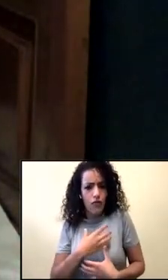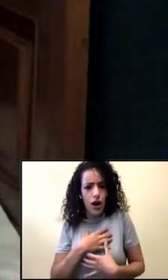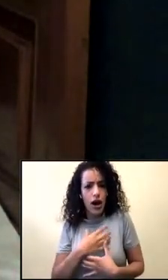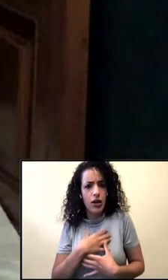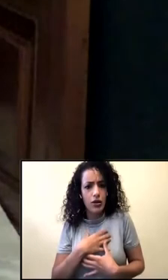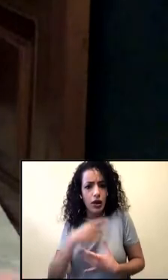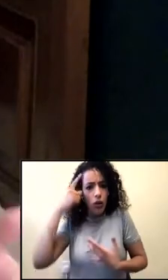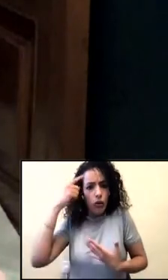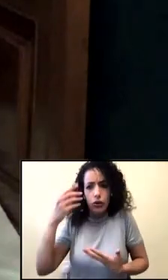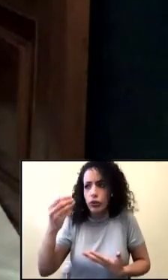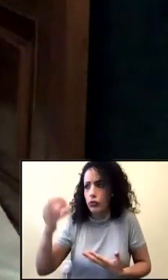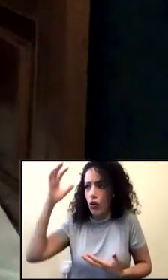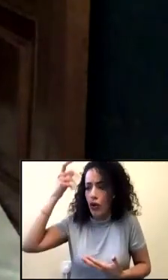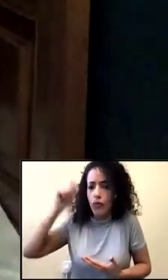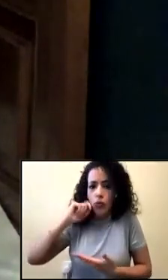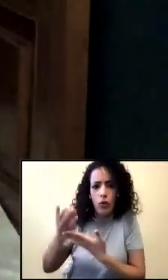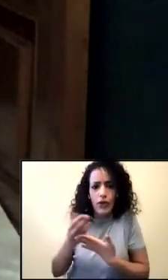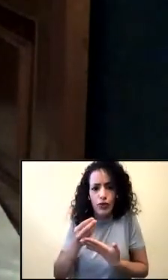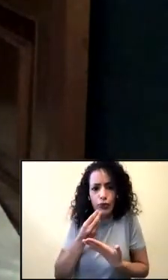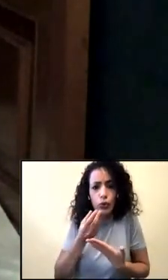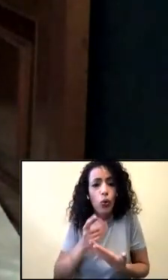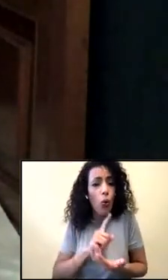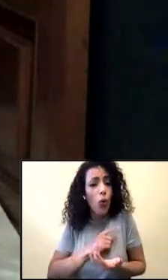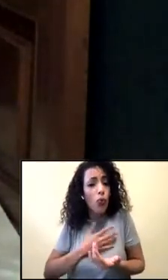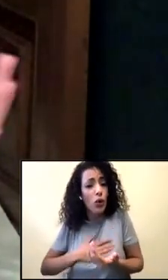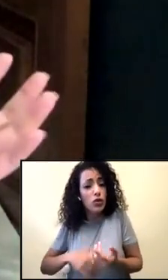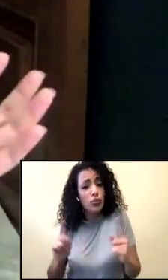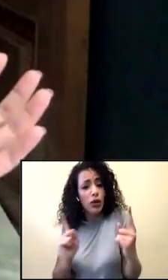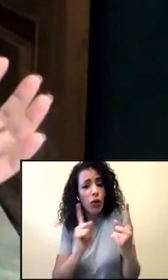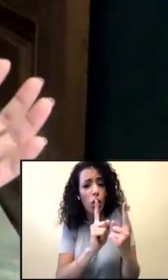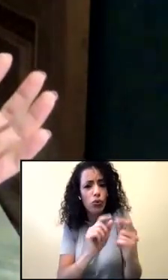the government to eat, or they wanted to be closer to their family. So as a result, migrant workers,